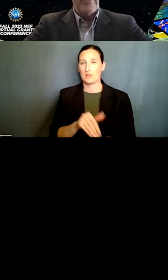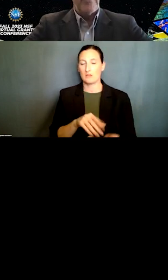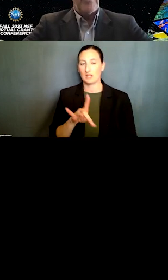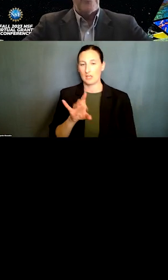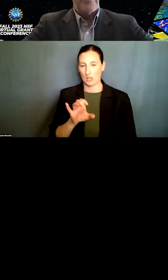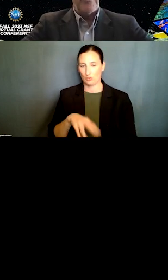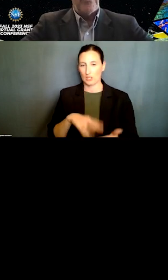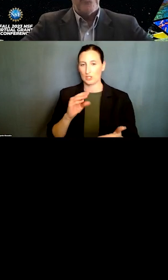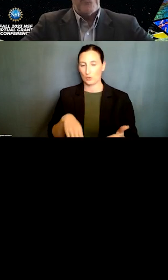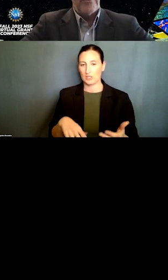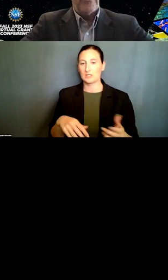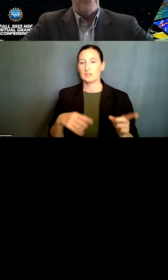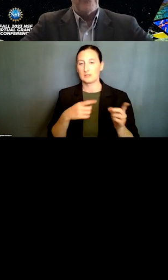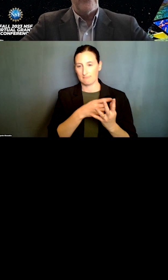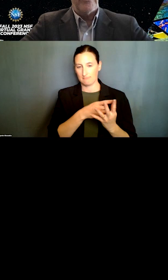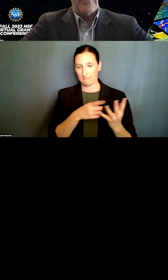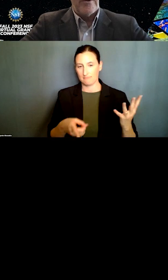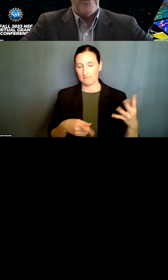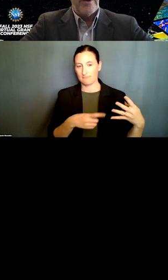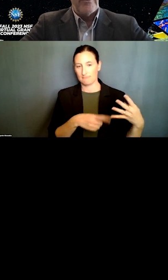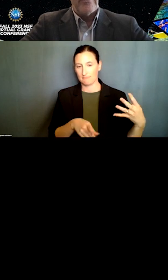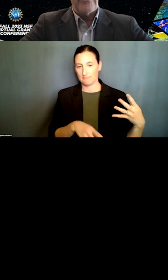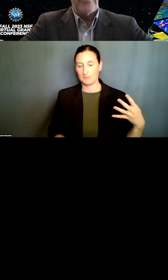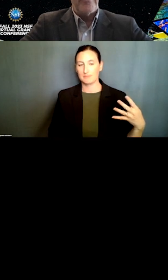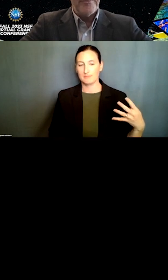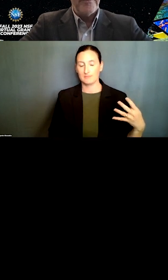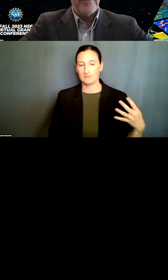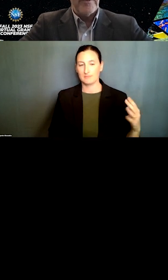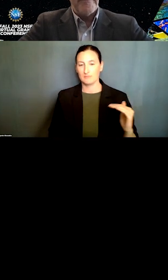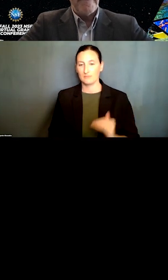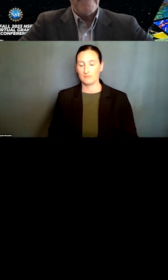Many of those go on to careers in higher end and STEM.